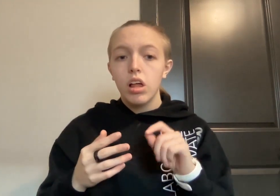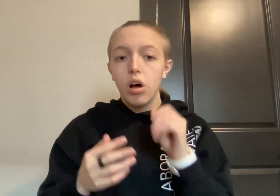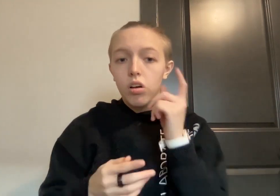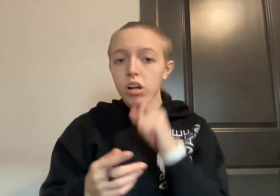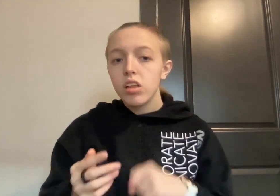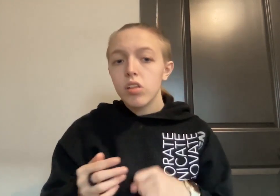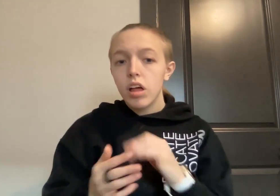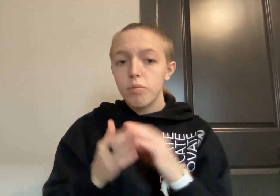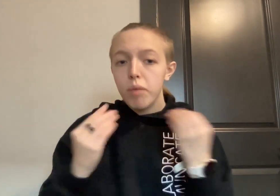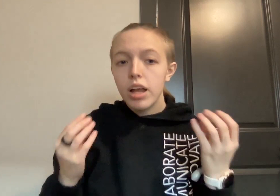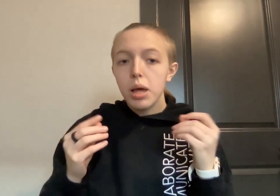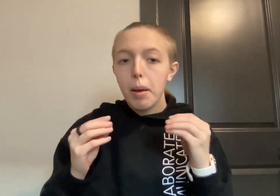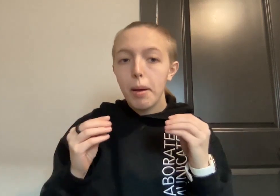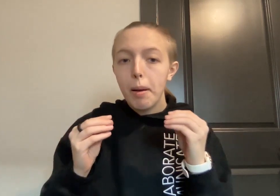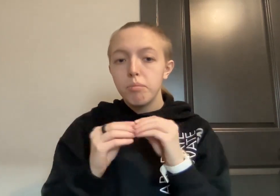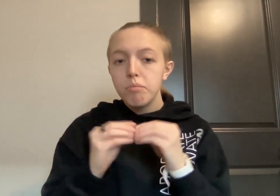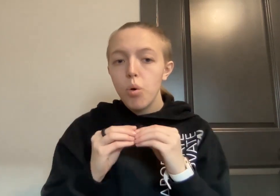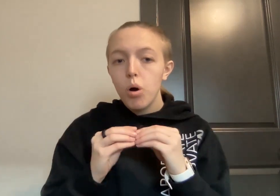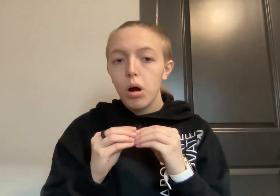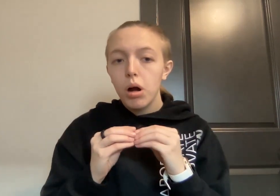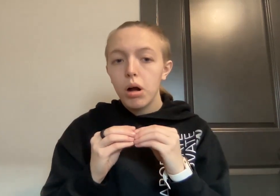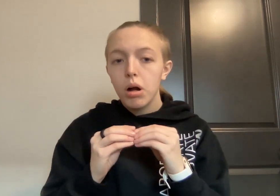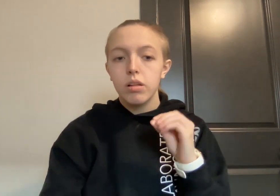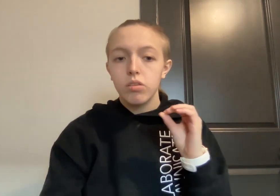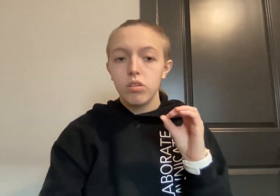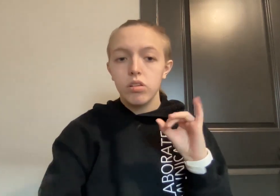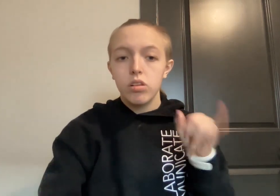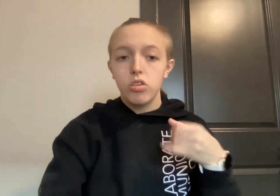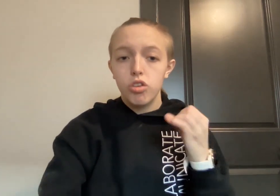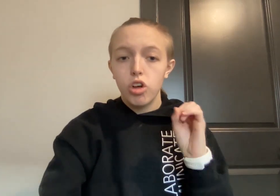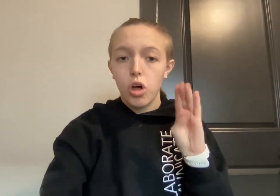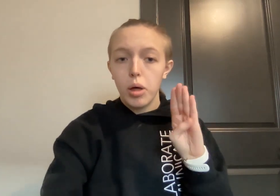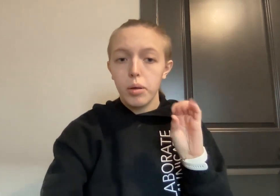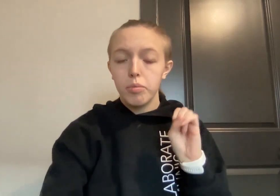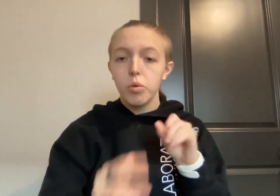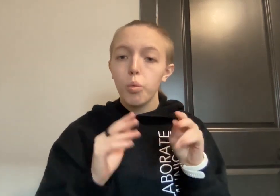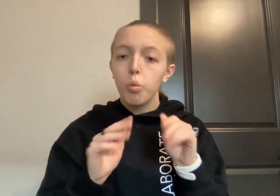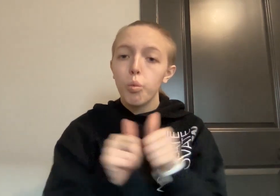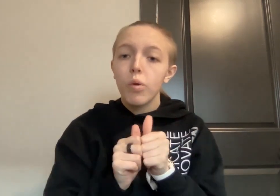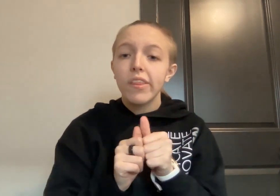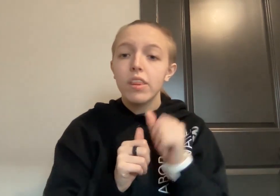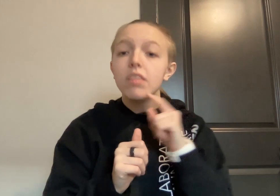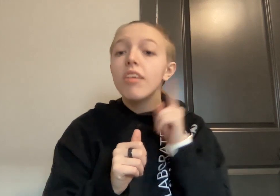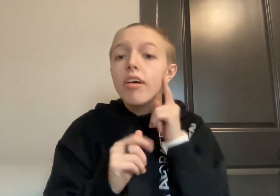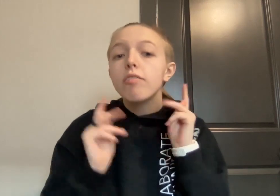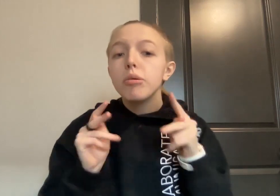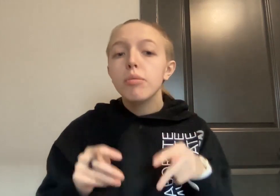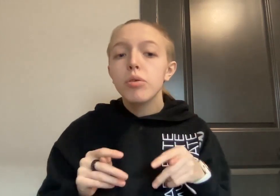artists, and many more jobs with deaf people